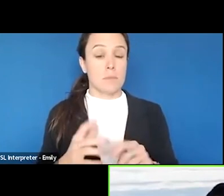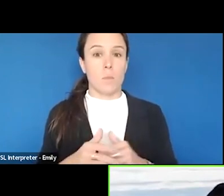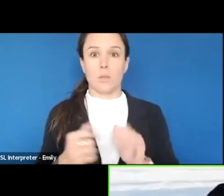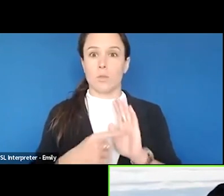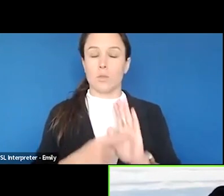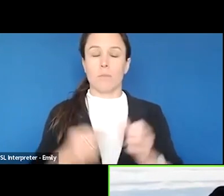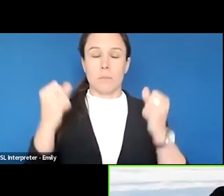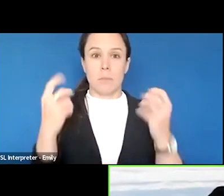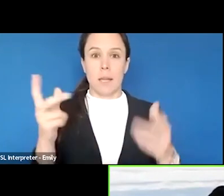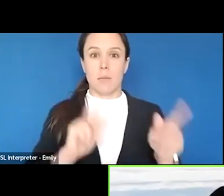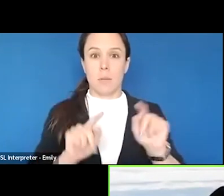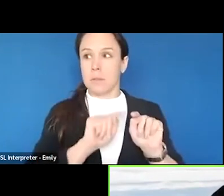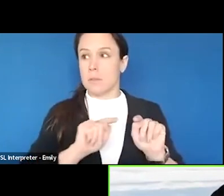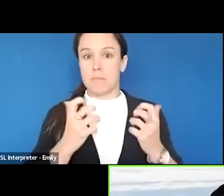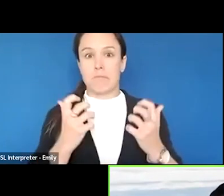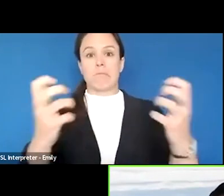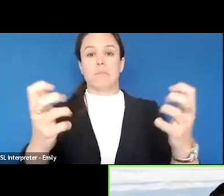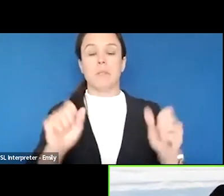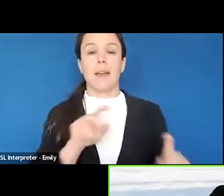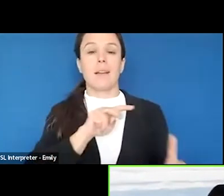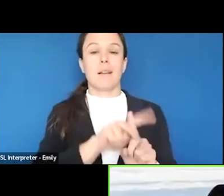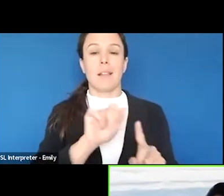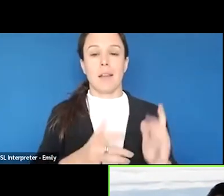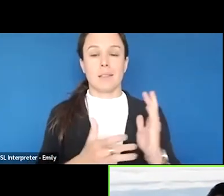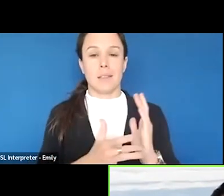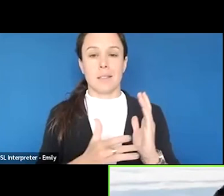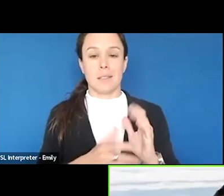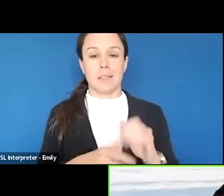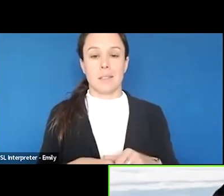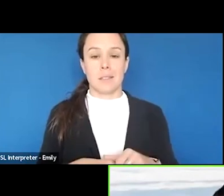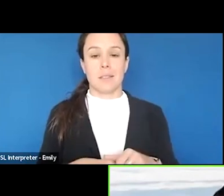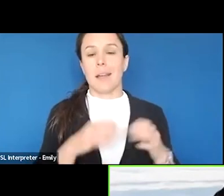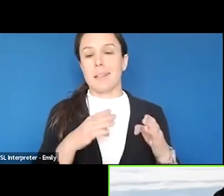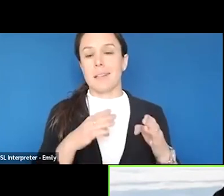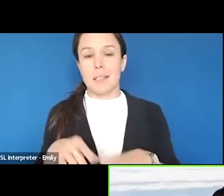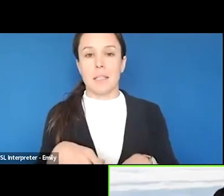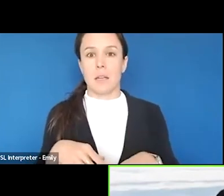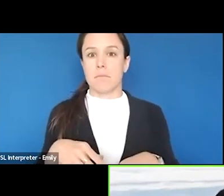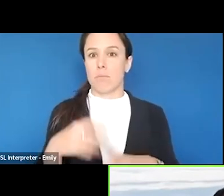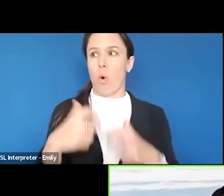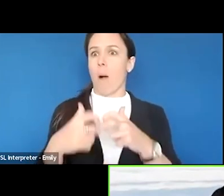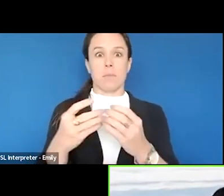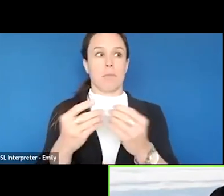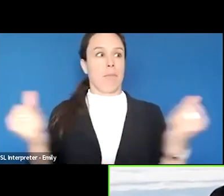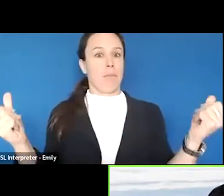lot of people can apply this technique and solve a lot of problems in a way that large companies may